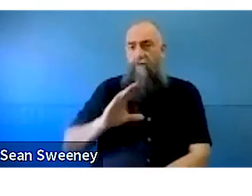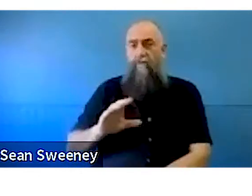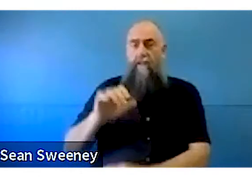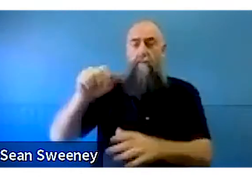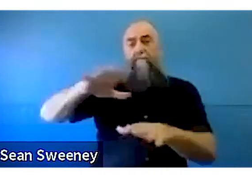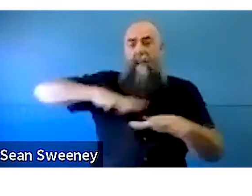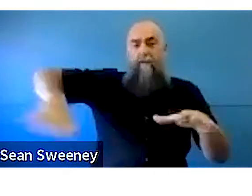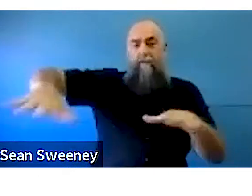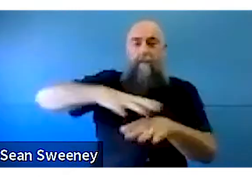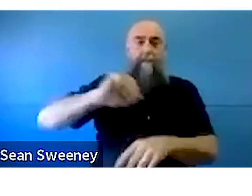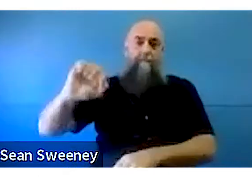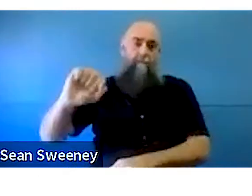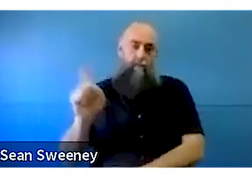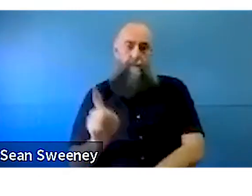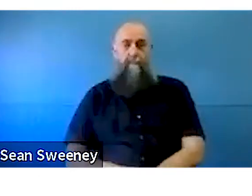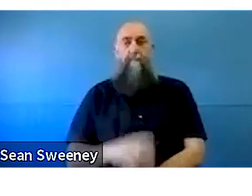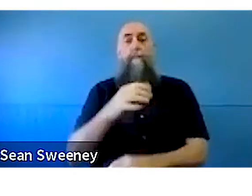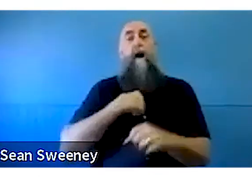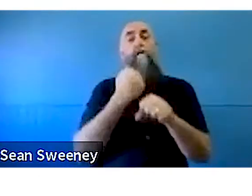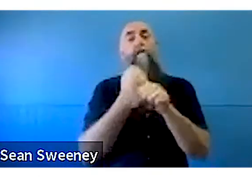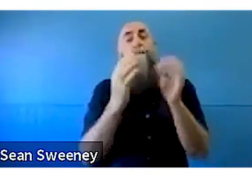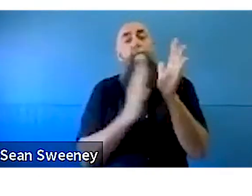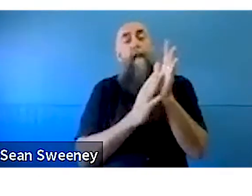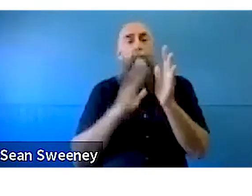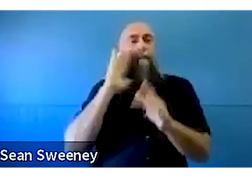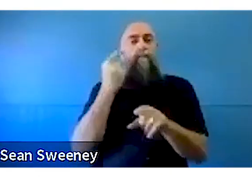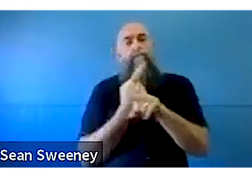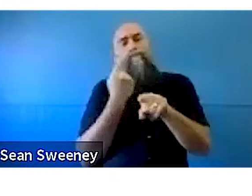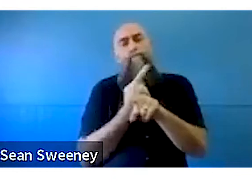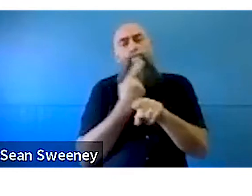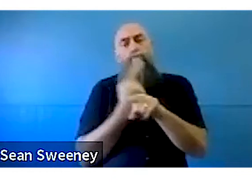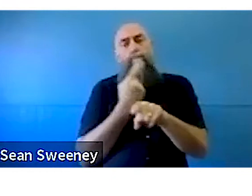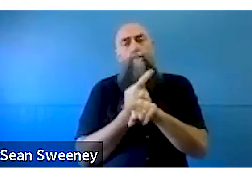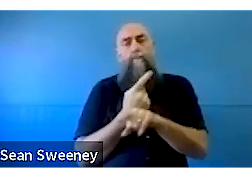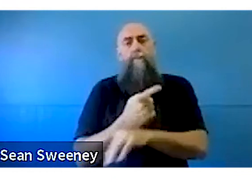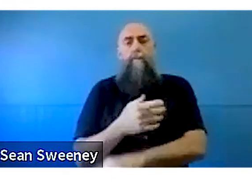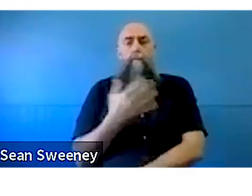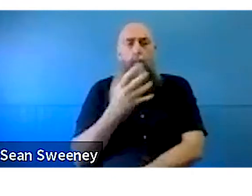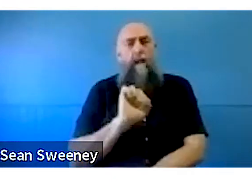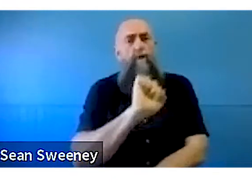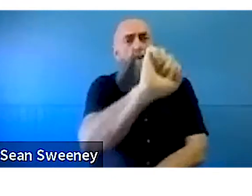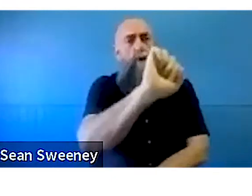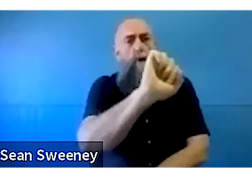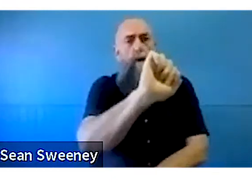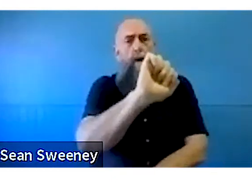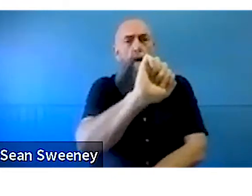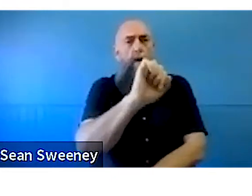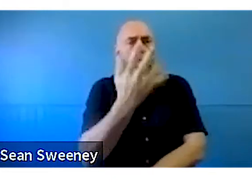My grand mother used to say to people "Where is your country who is your people?